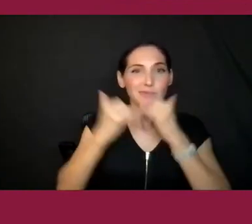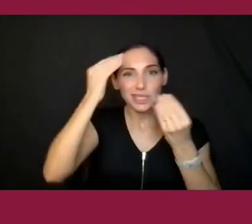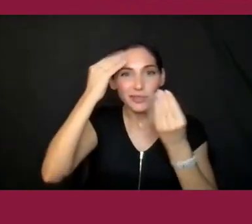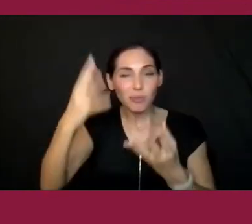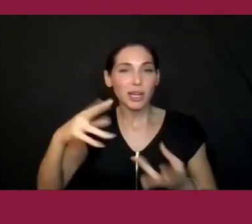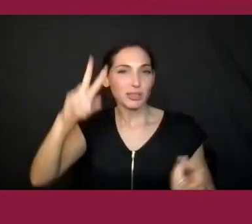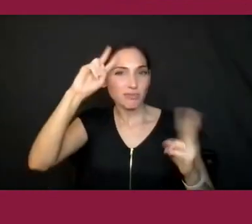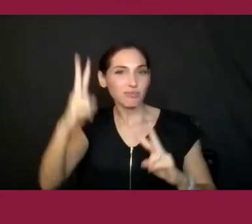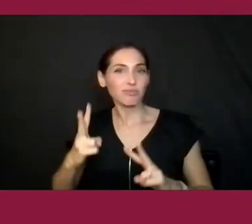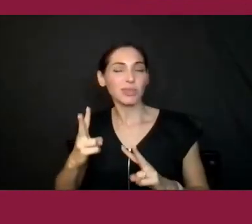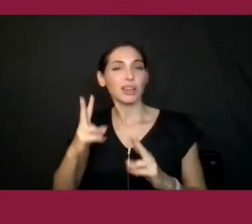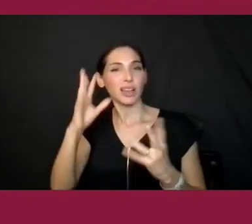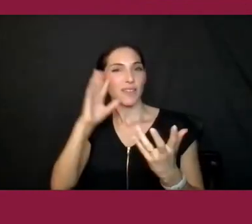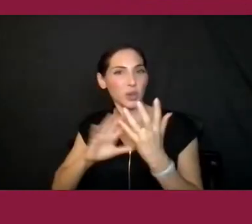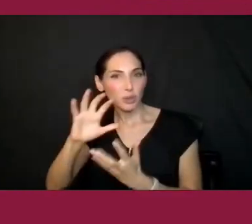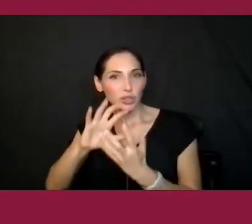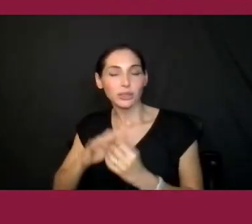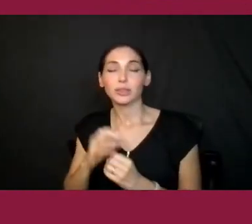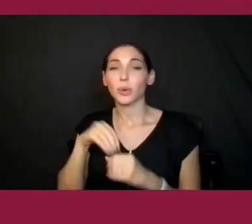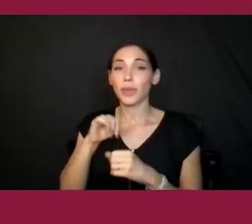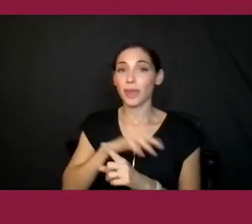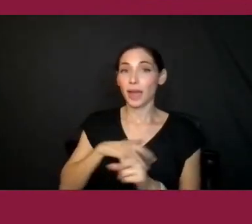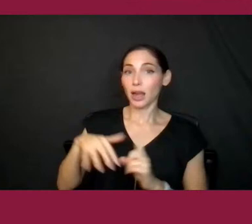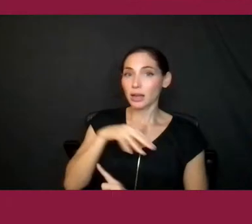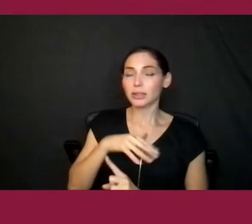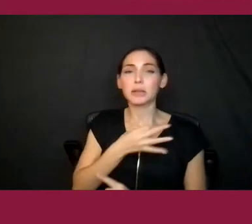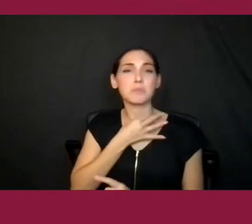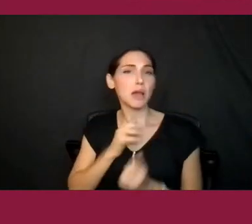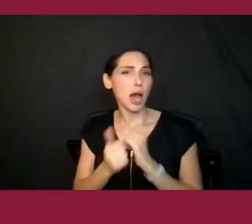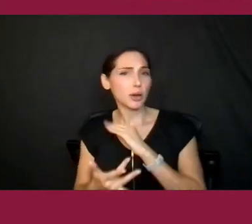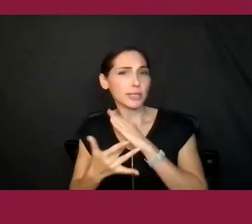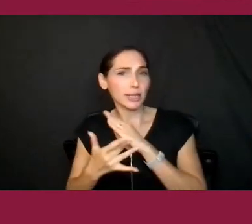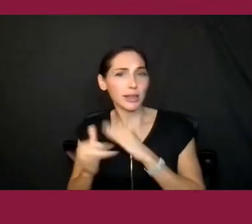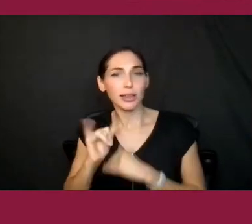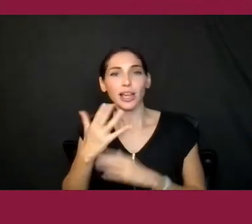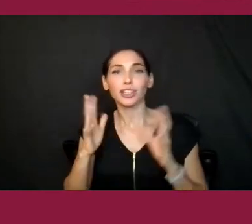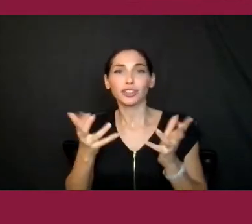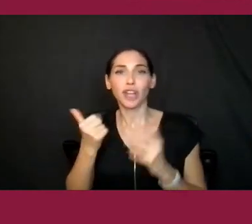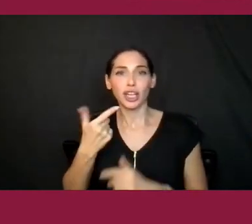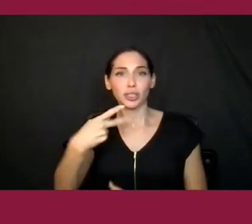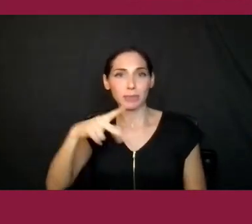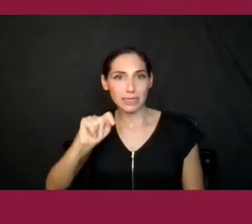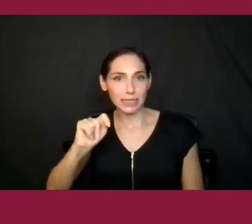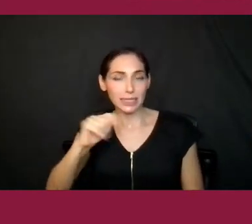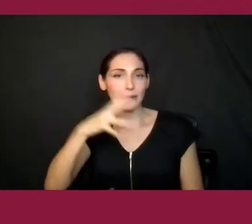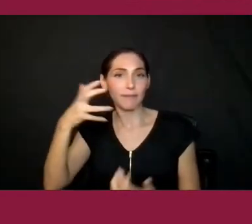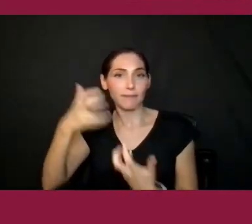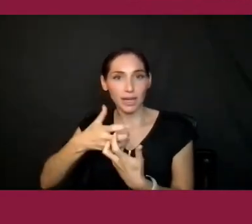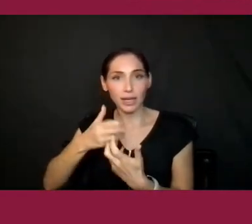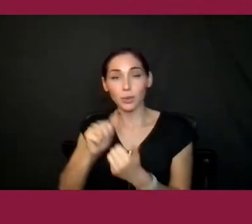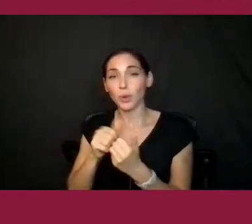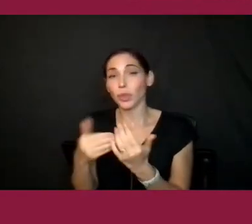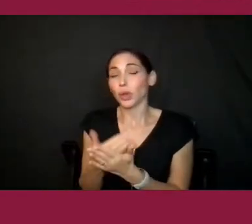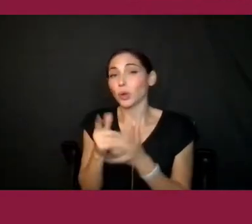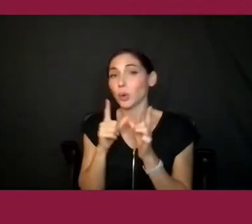In this context, how does technology like chat GPT fit into it as a new language learning model?